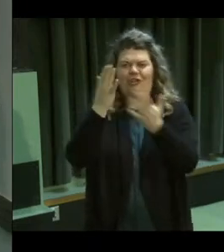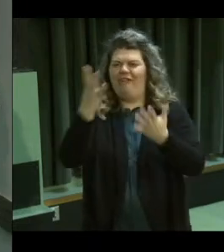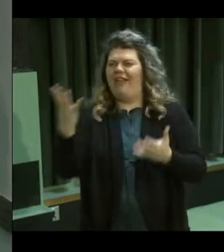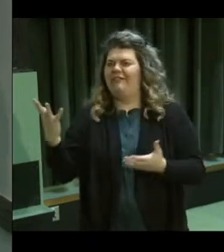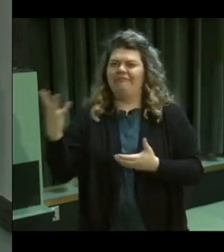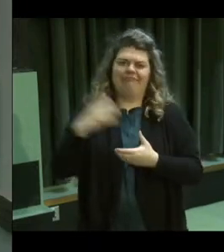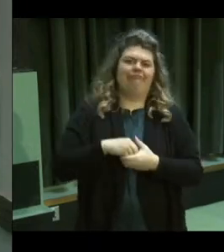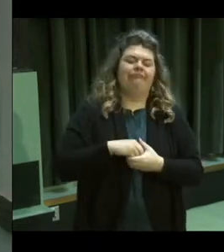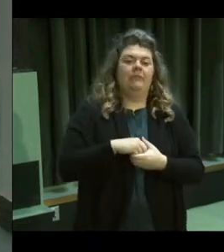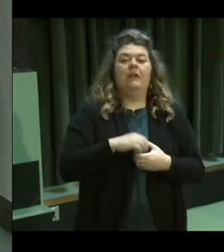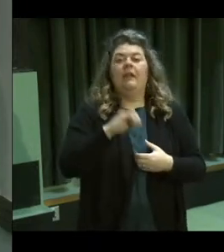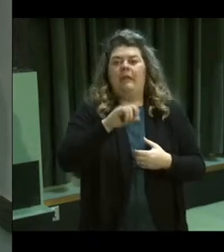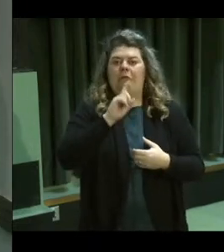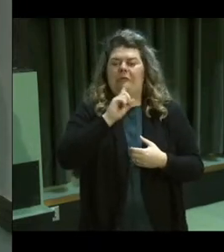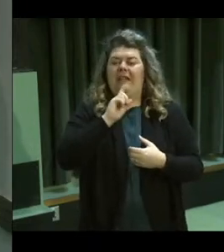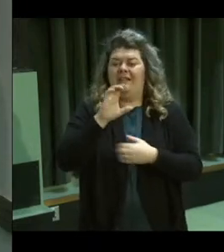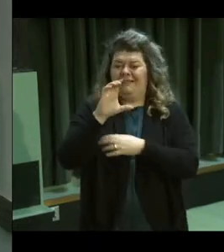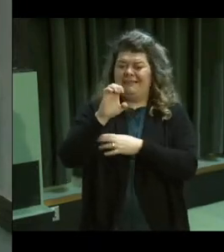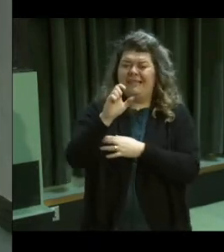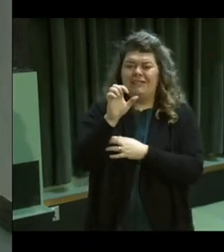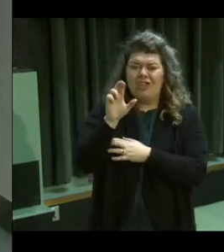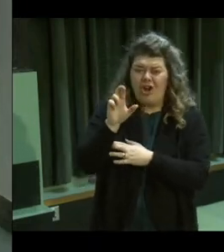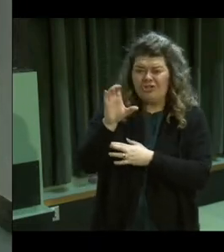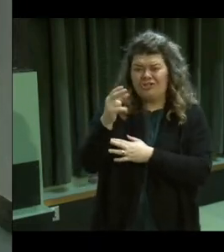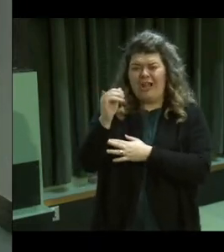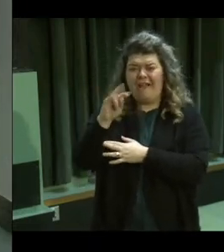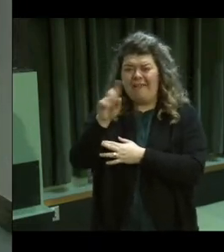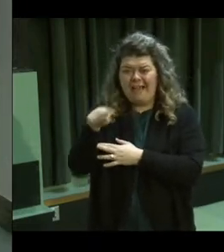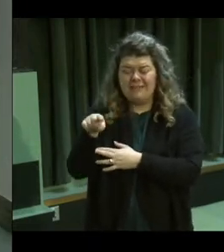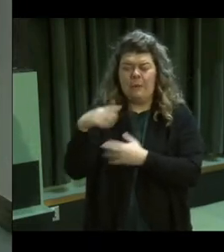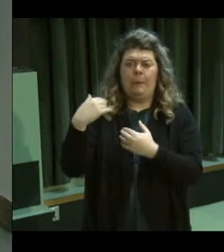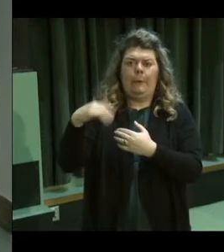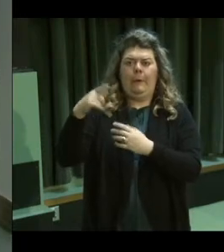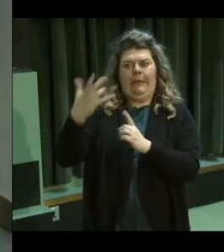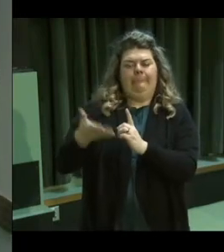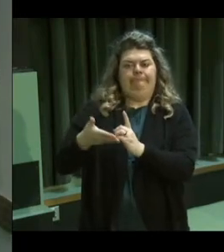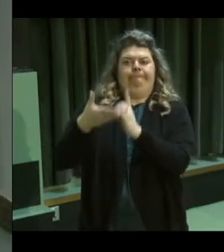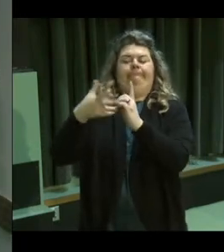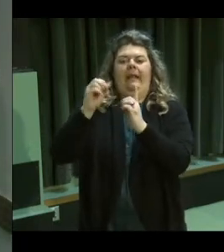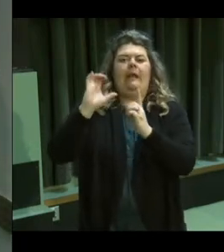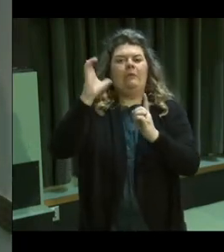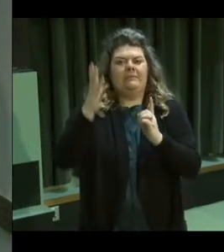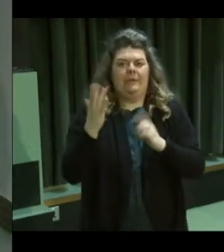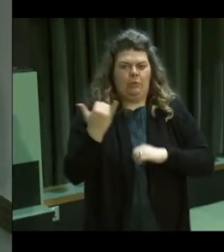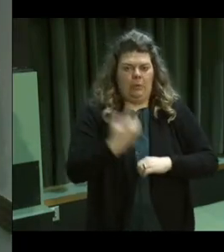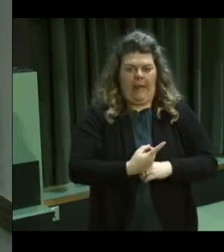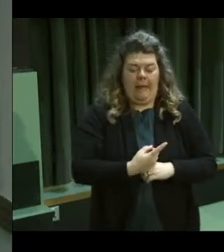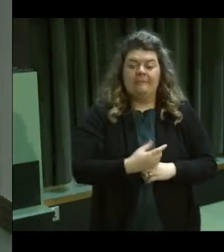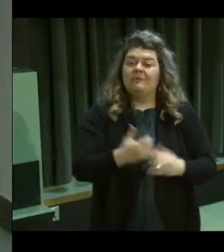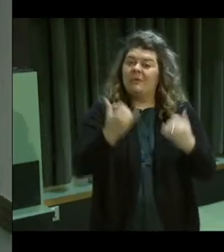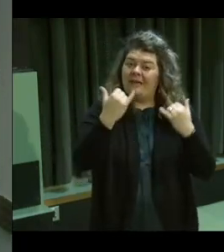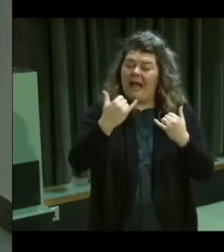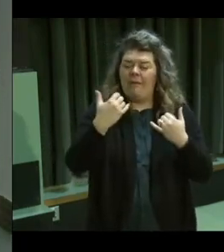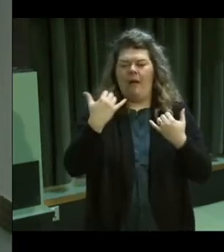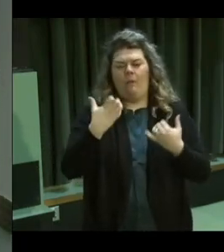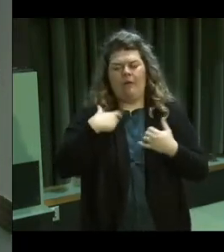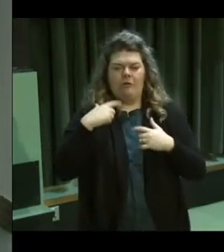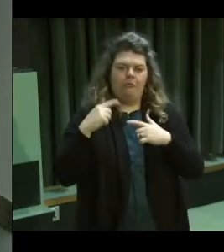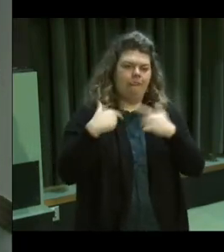exemplified by Cesar Chavez this